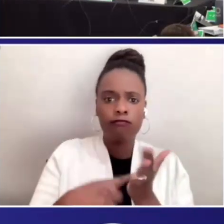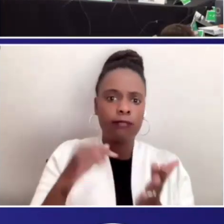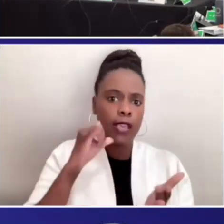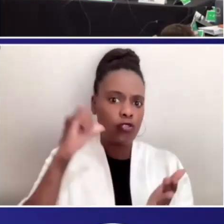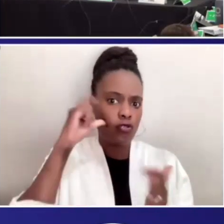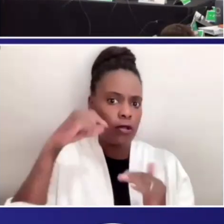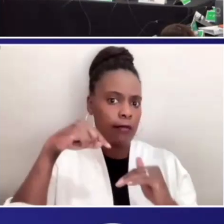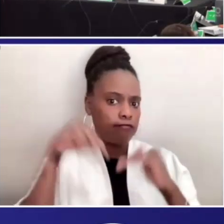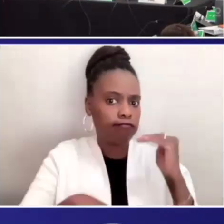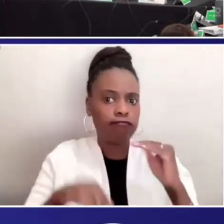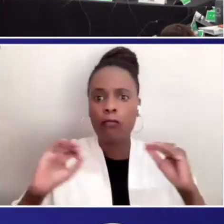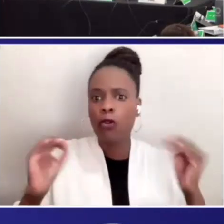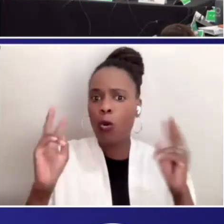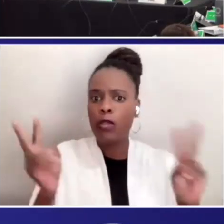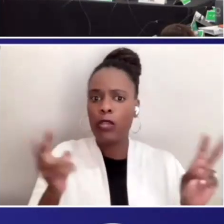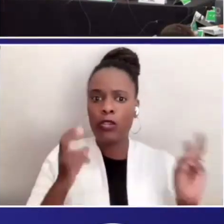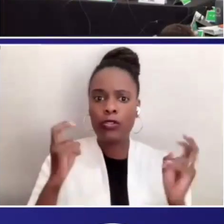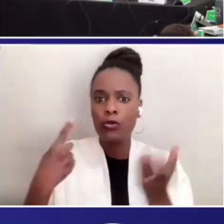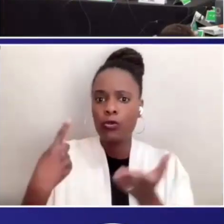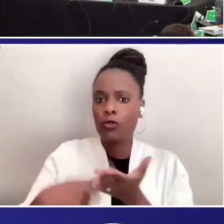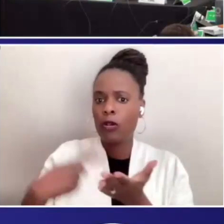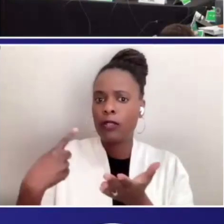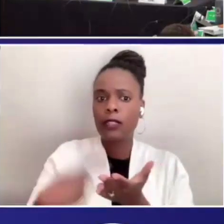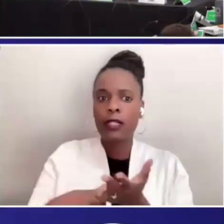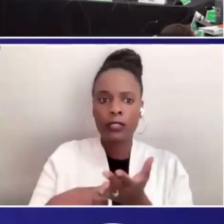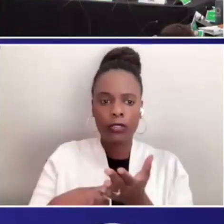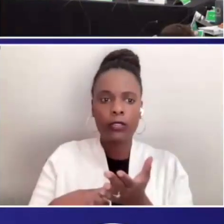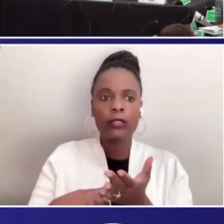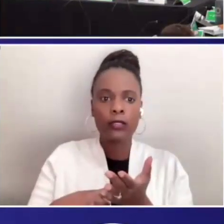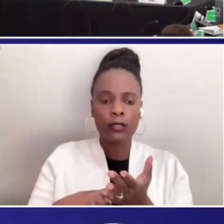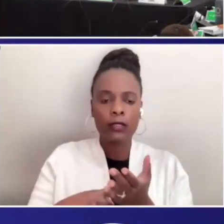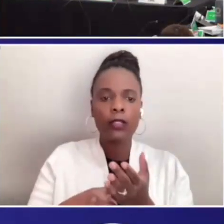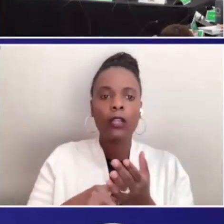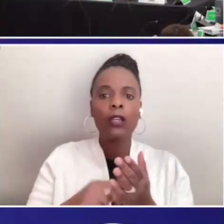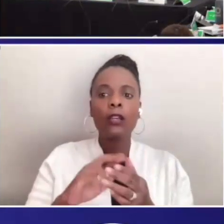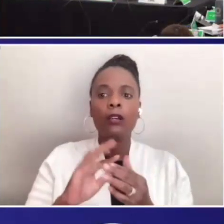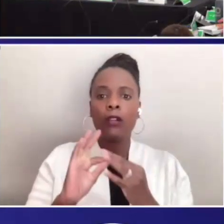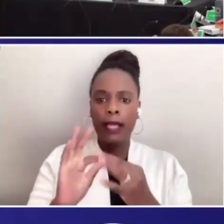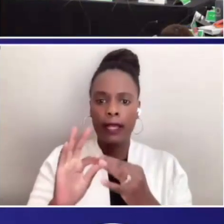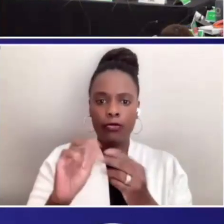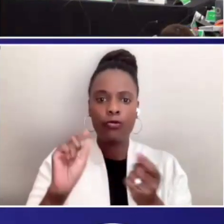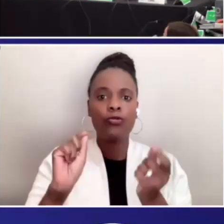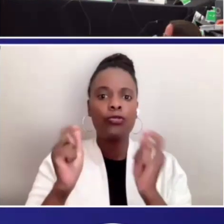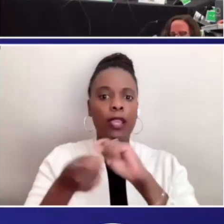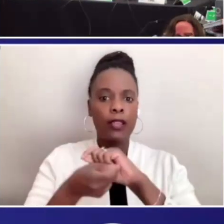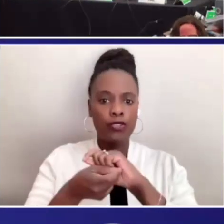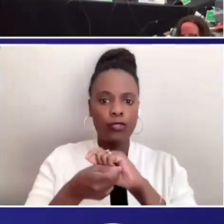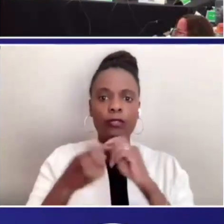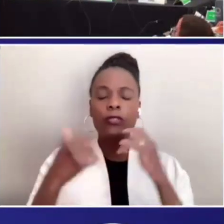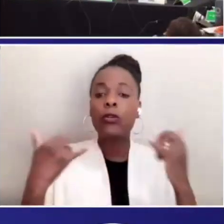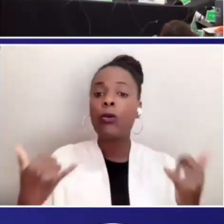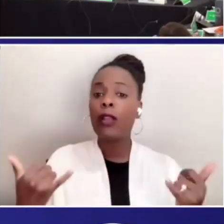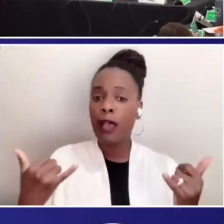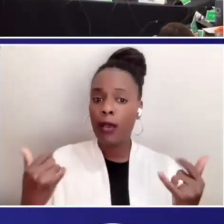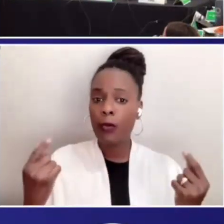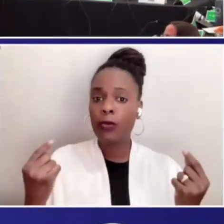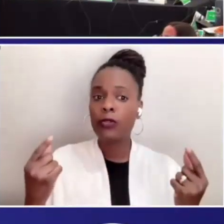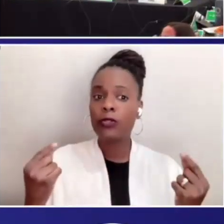no issues or discussions around changes or anything like that. So what we're going to do is as the red text is on the screen,